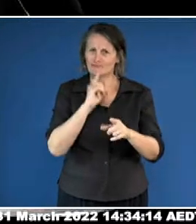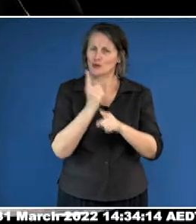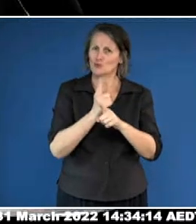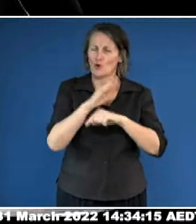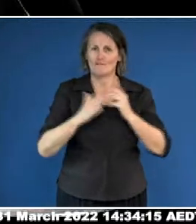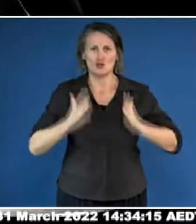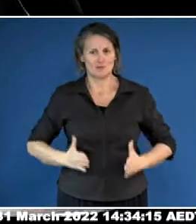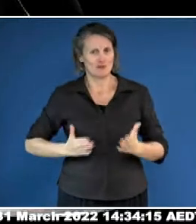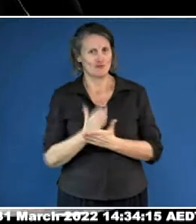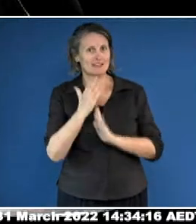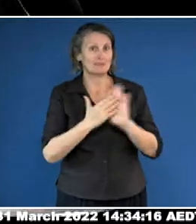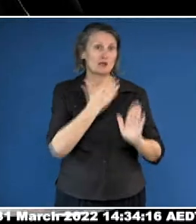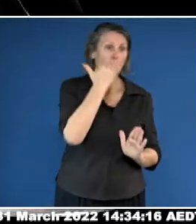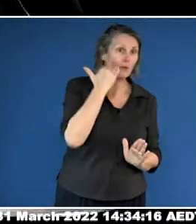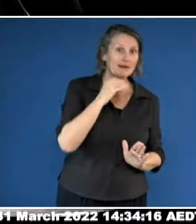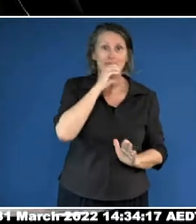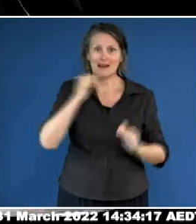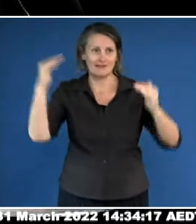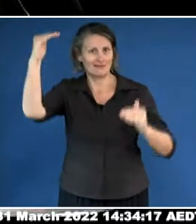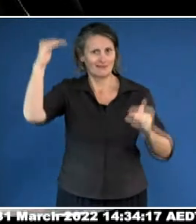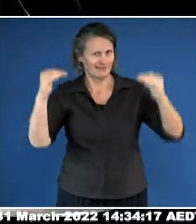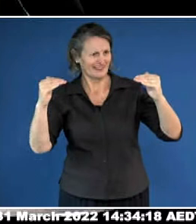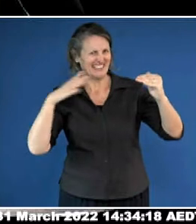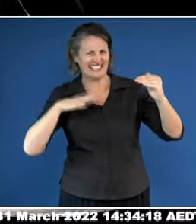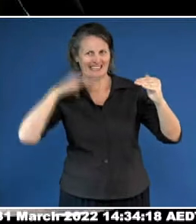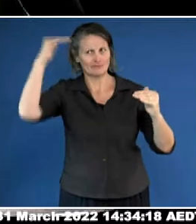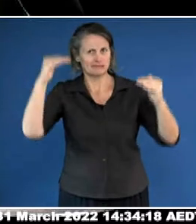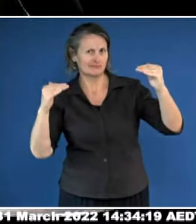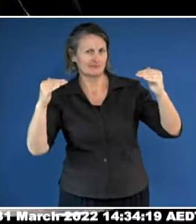Gender drivers - I won't go into too much depth, but the gender drivers are mostly